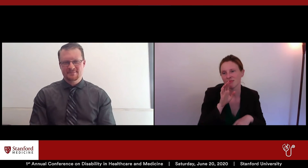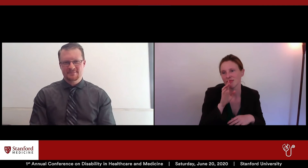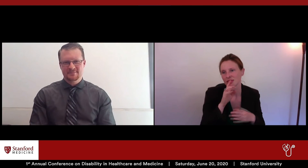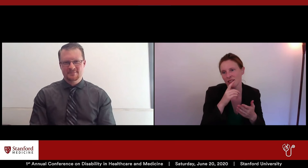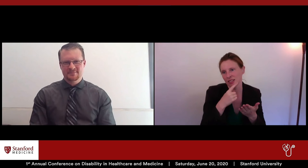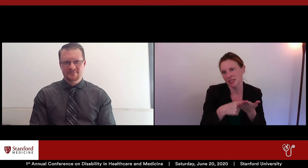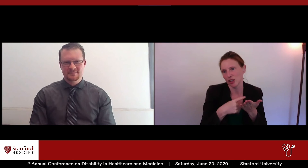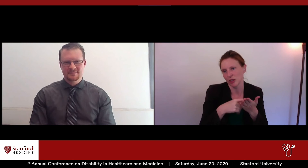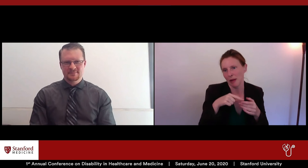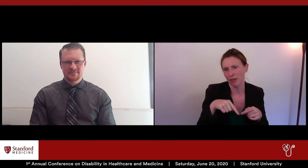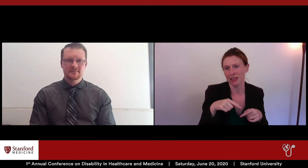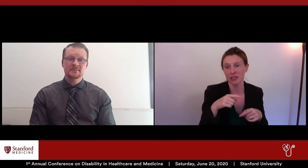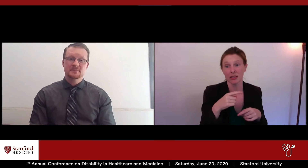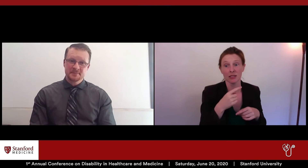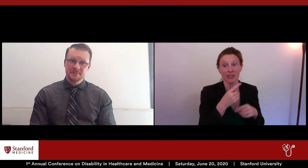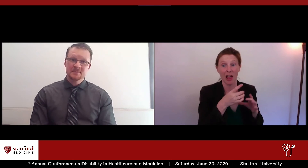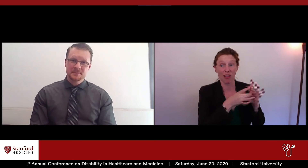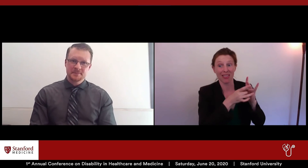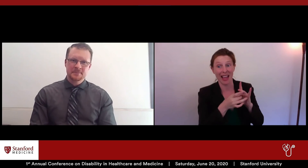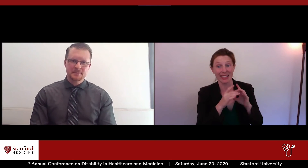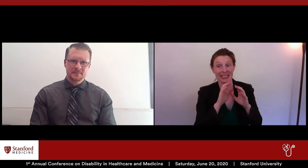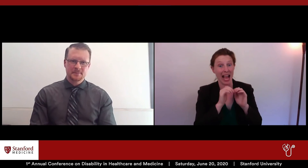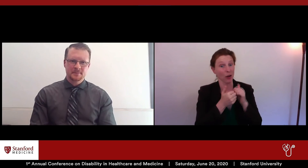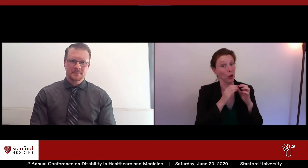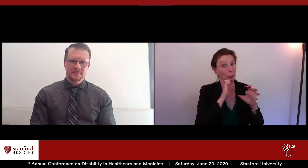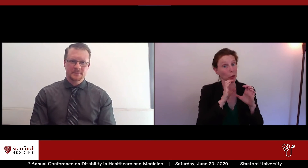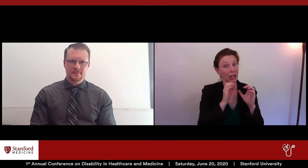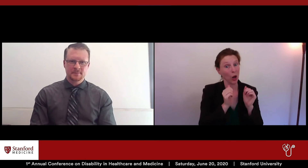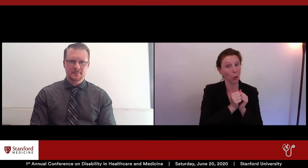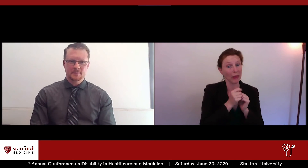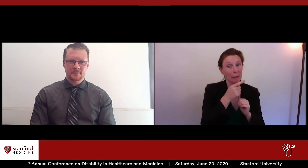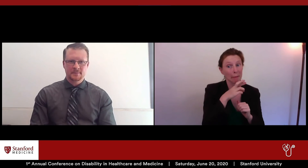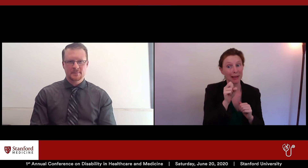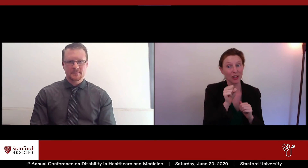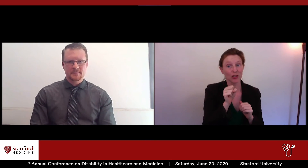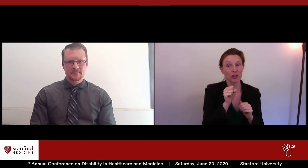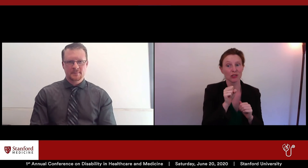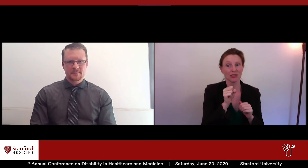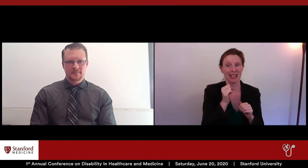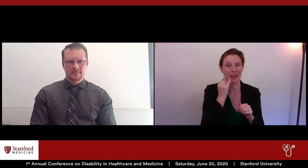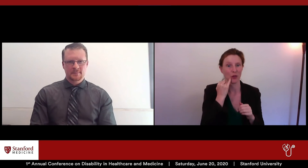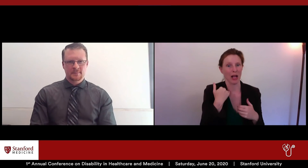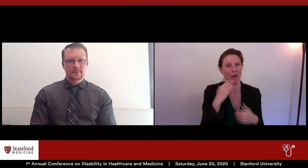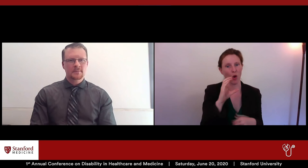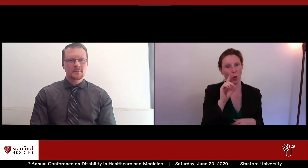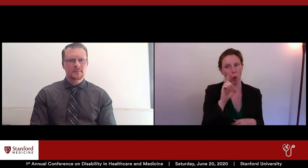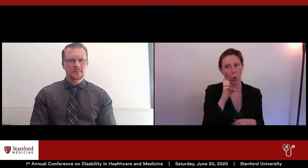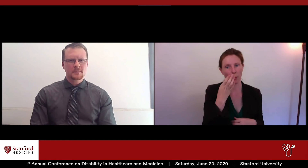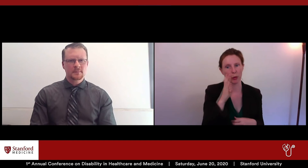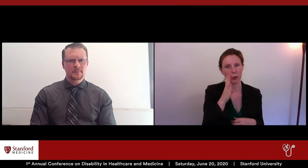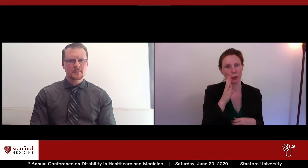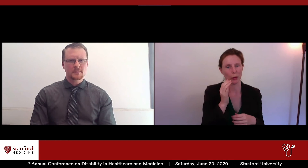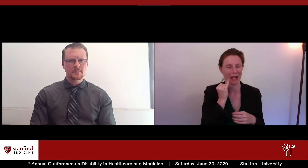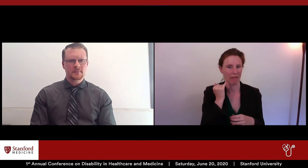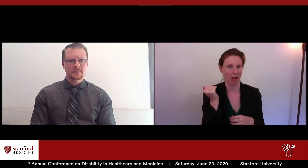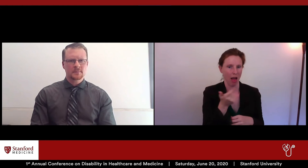Well, that's actually a very great beginning to a discussion about this. And in terms of how to communicate with your peers too.